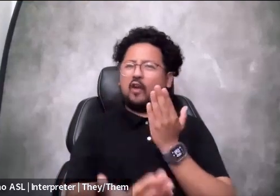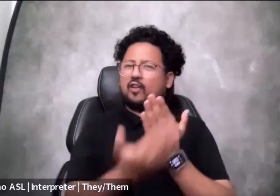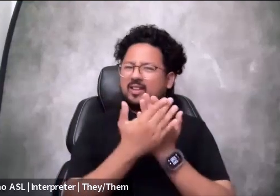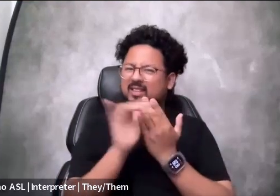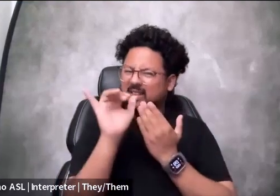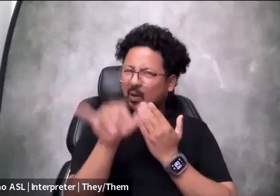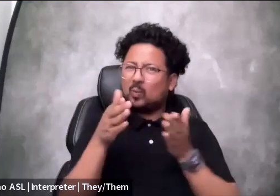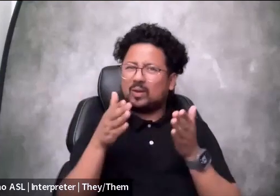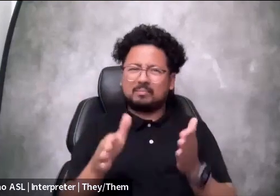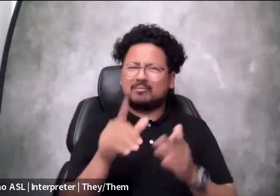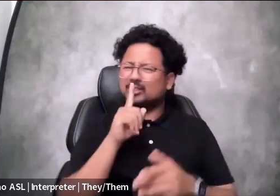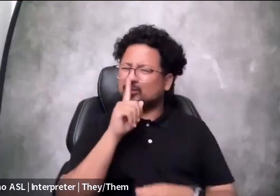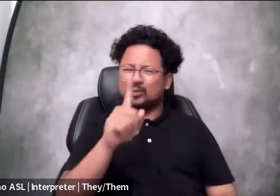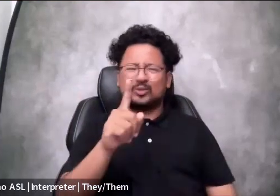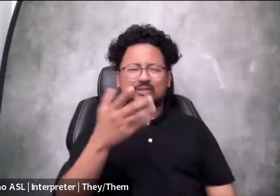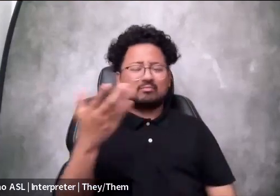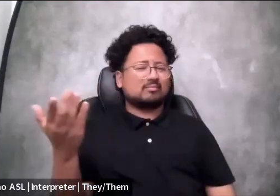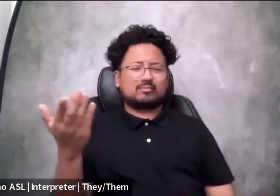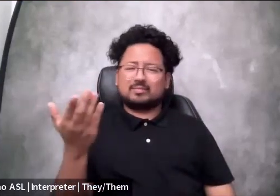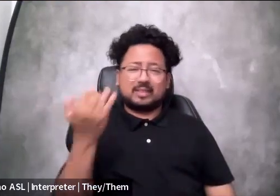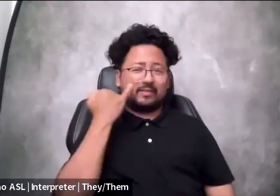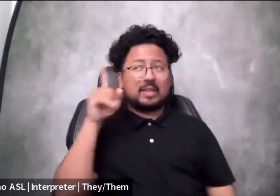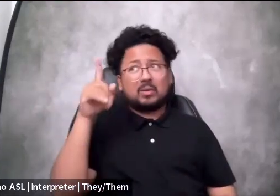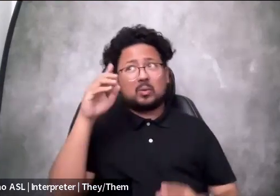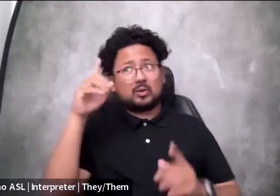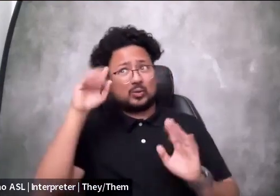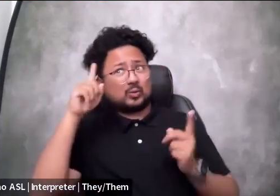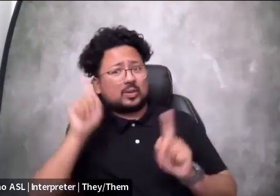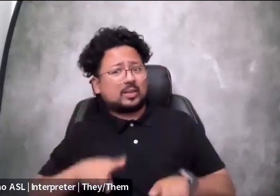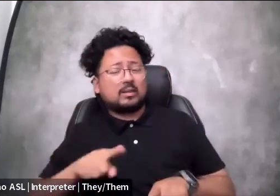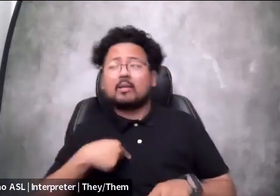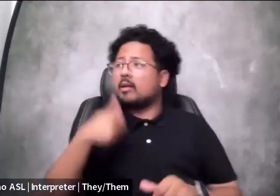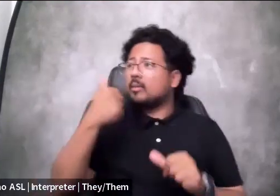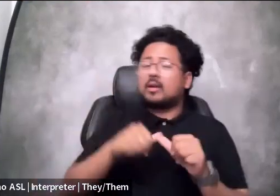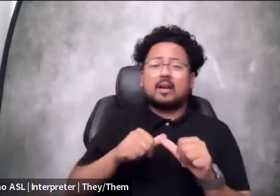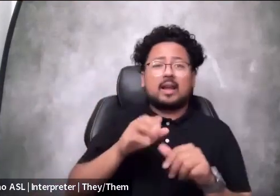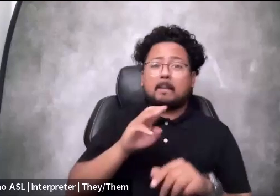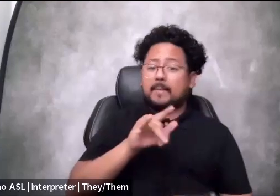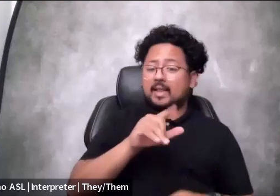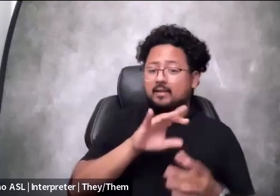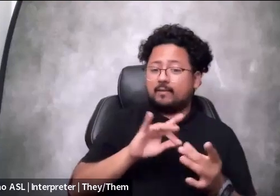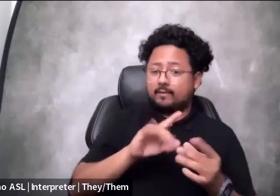I don't know. But yeah. I think the first thing of yours I read after Melissa was a short story that's